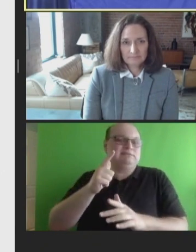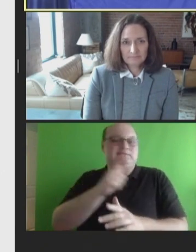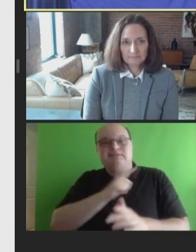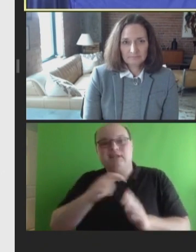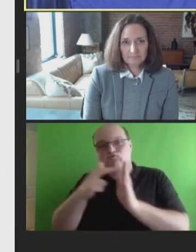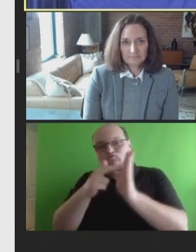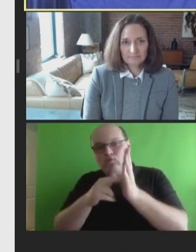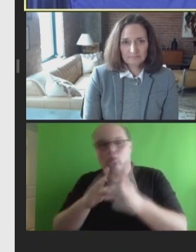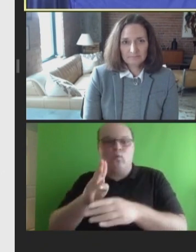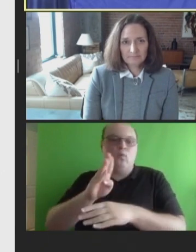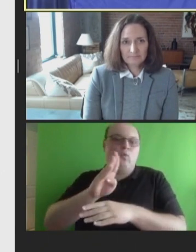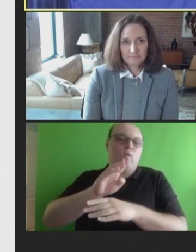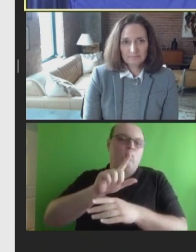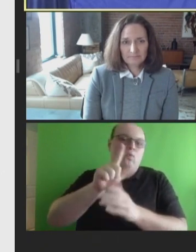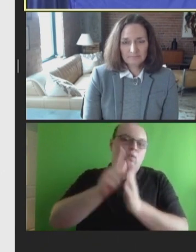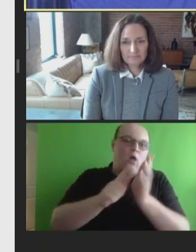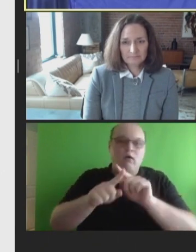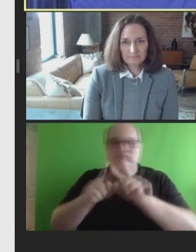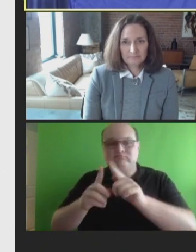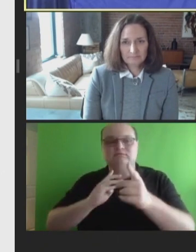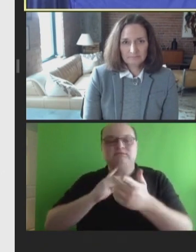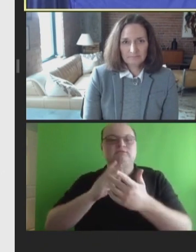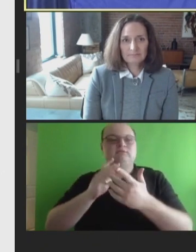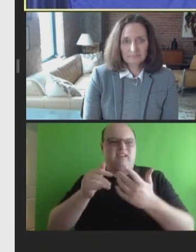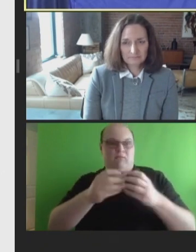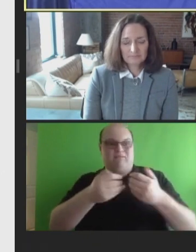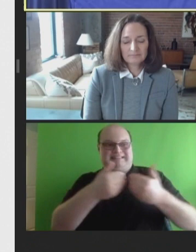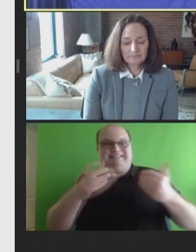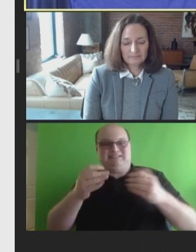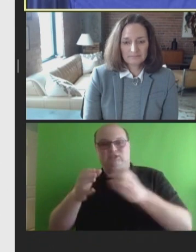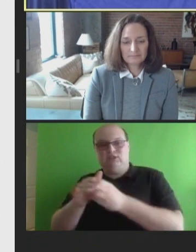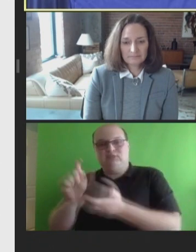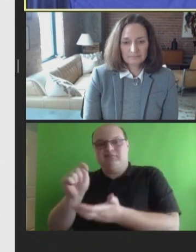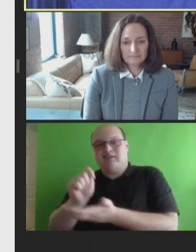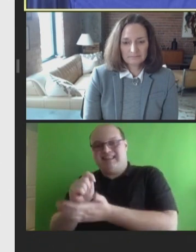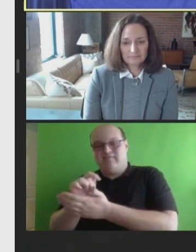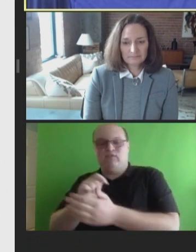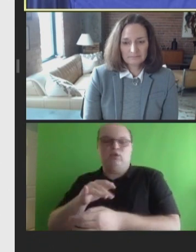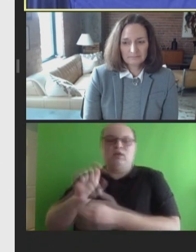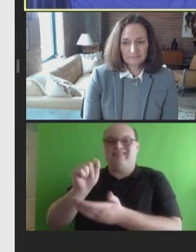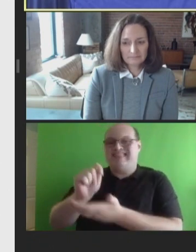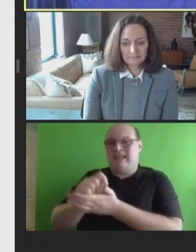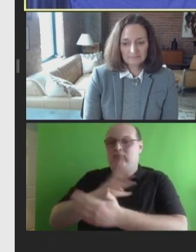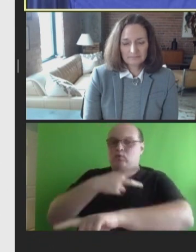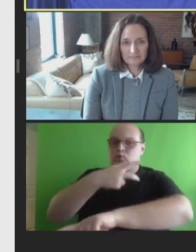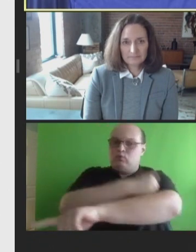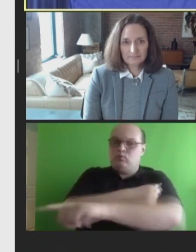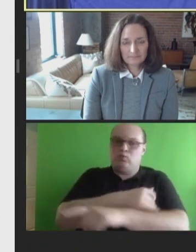because of this difference in being classified as a therapeutic versus a vaccine.